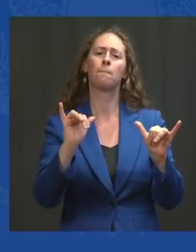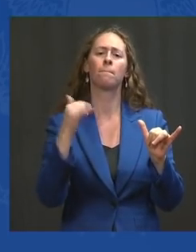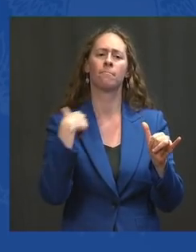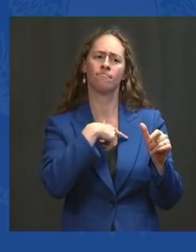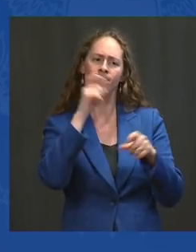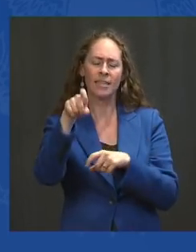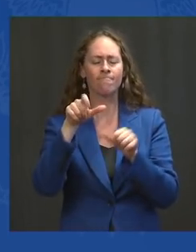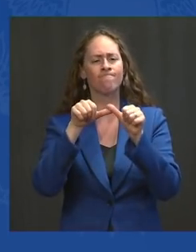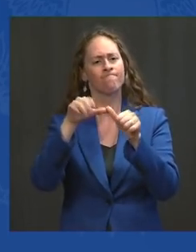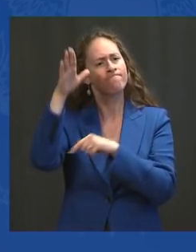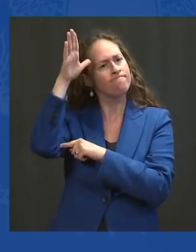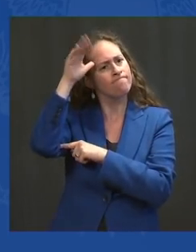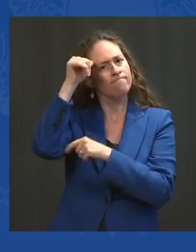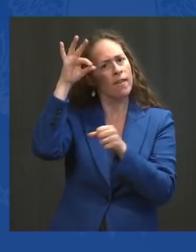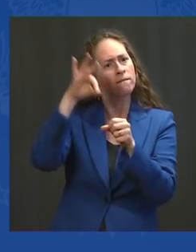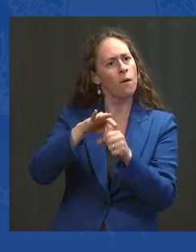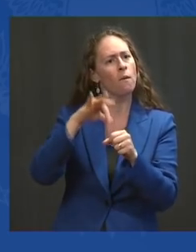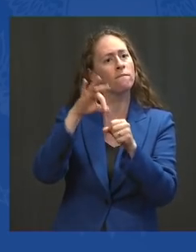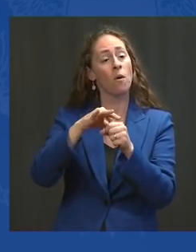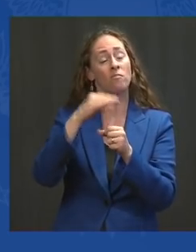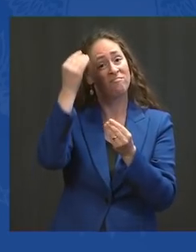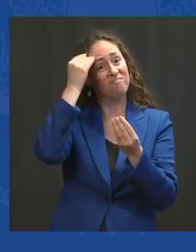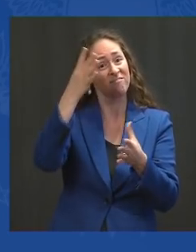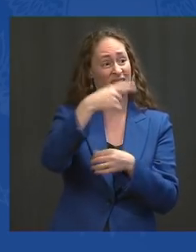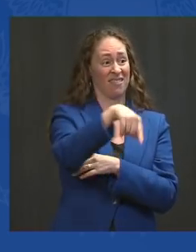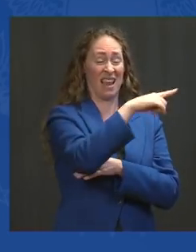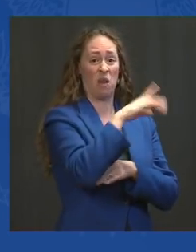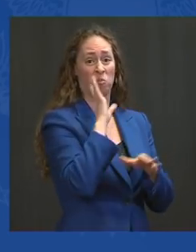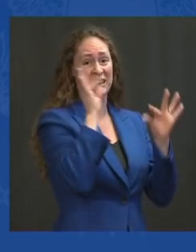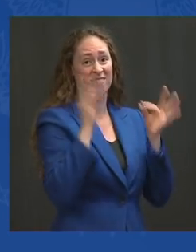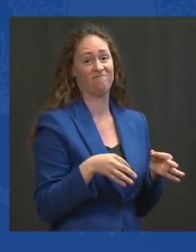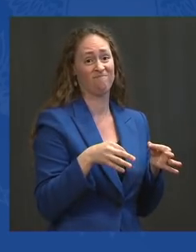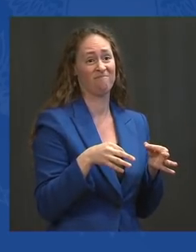They will decide, and the power must always be with the people.